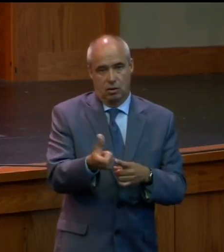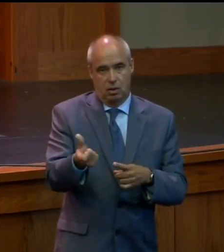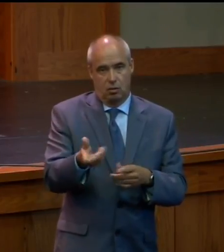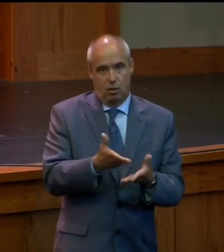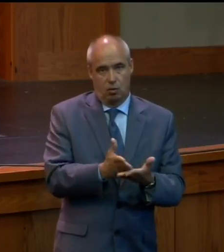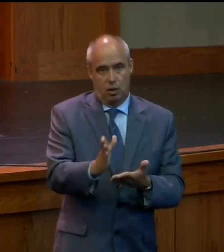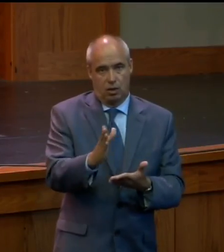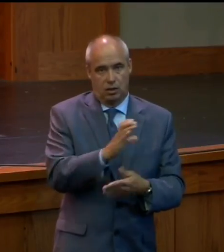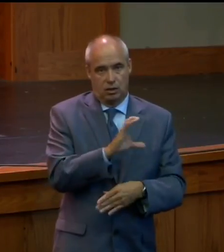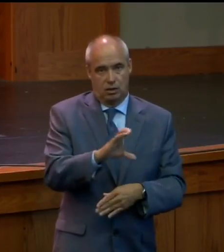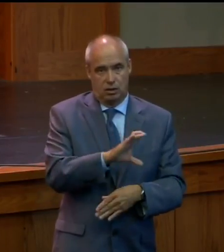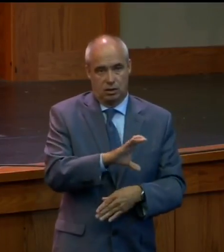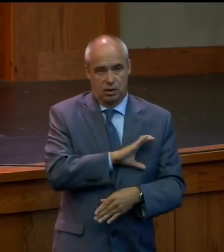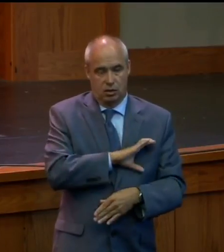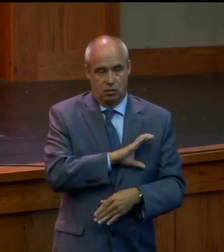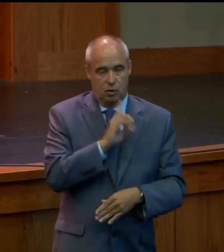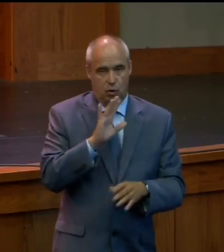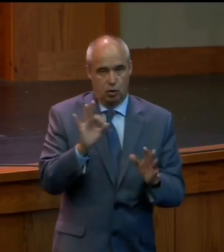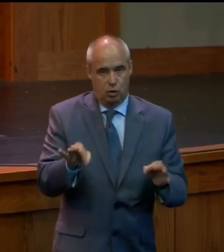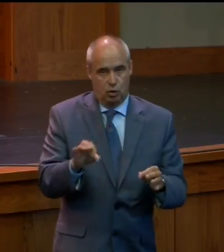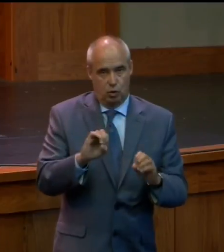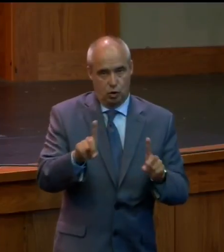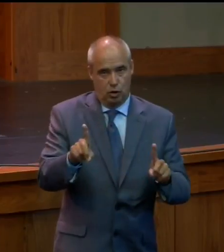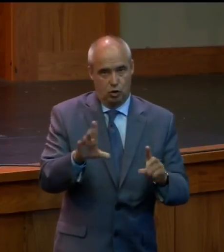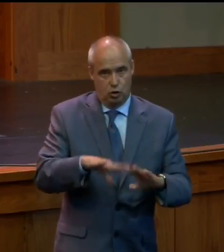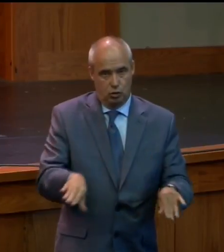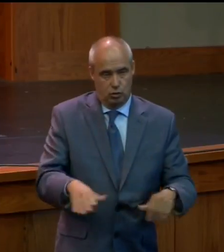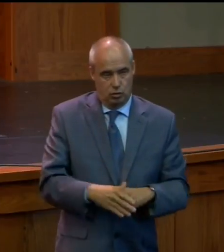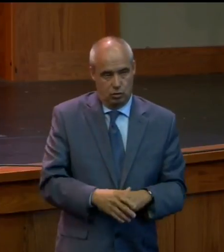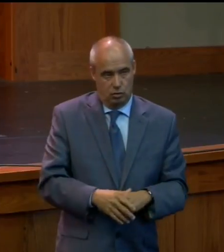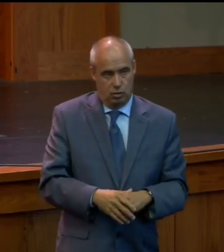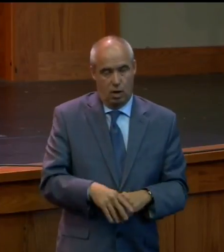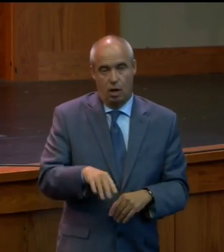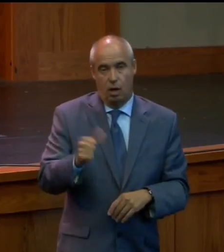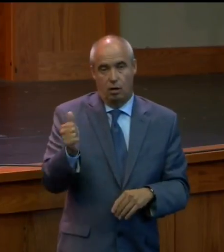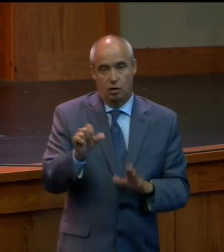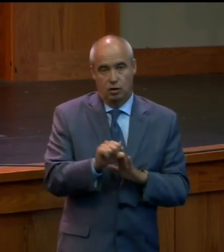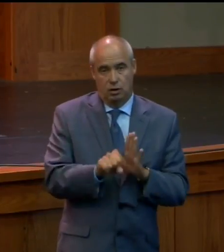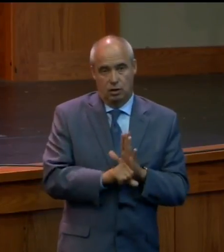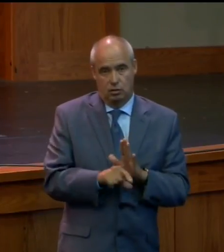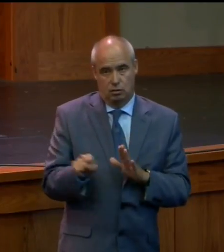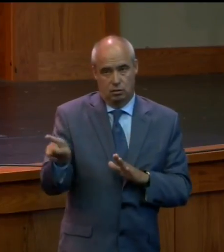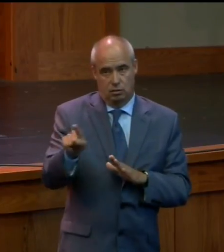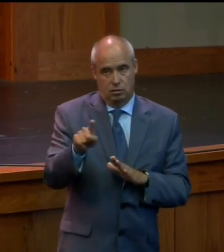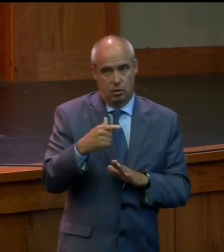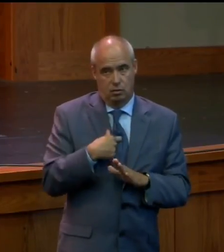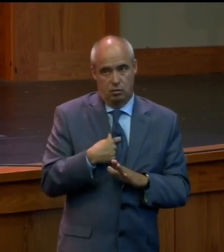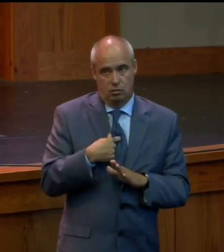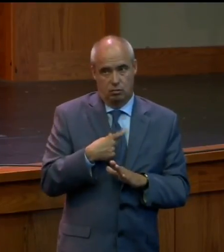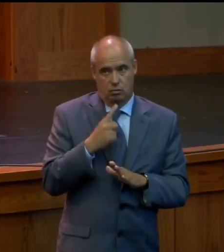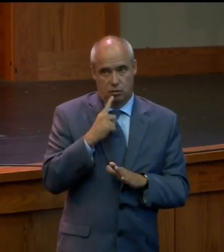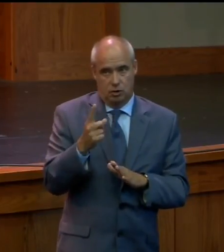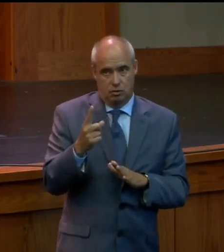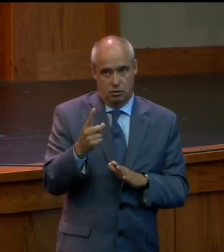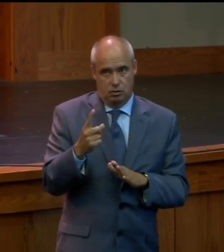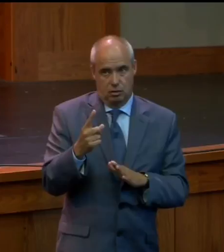AS CITIZENS TO DETERMINE THE EDUCATION OF OUR CHILDREN. IN OTHER STATES, THERE HAVE BEEN MOVES AND SUCCESSFUL MOVES TO